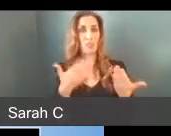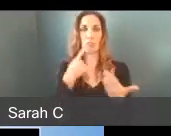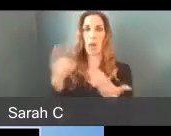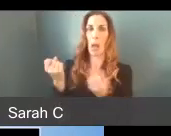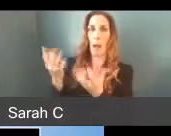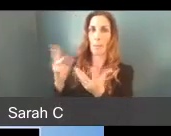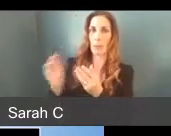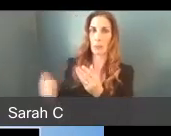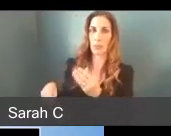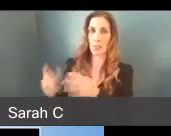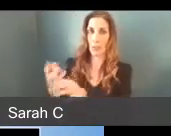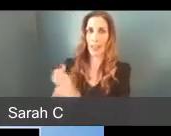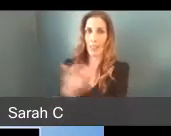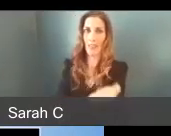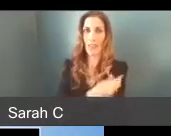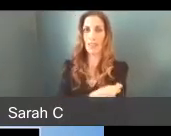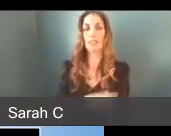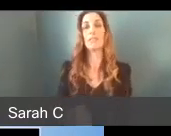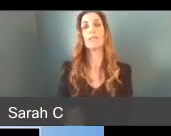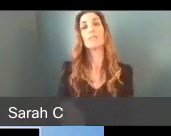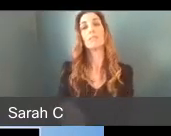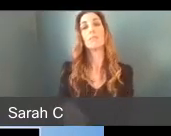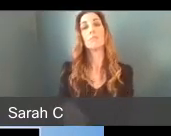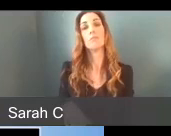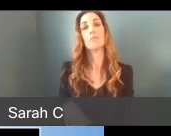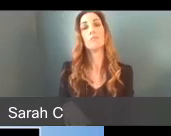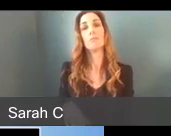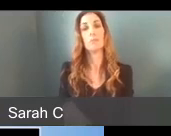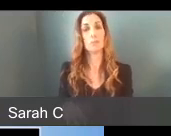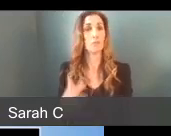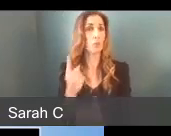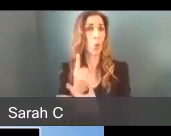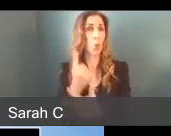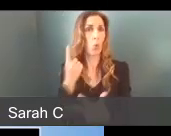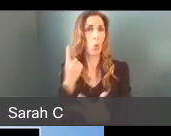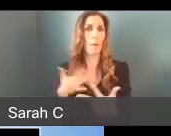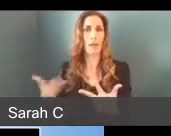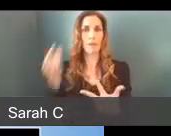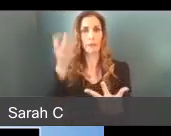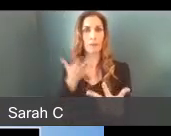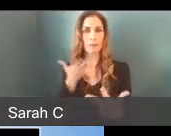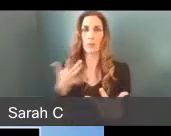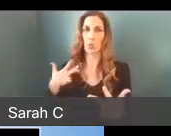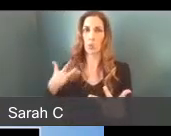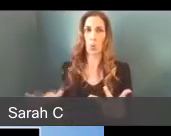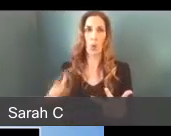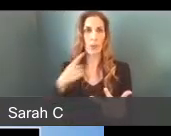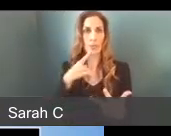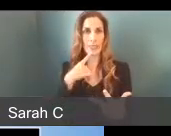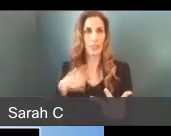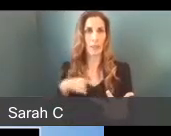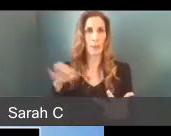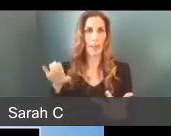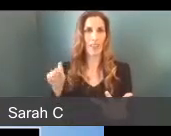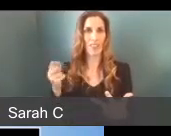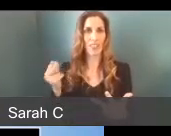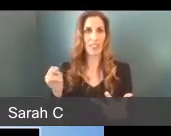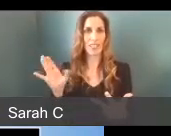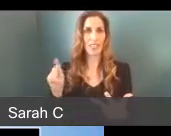one in three people who are declining to identify their ethnicity. So please, please help us out to